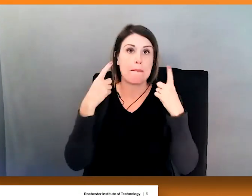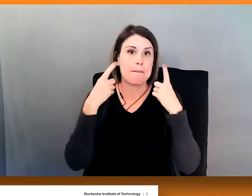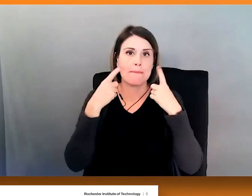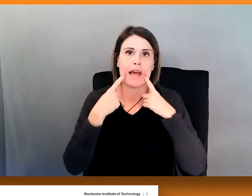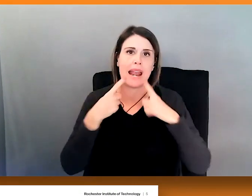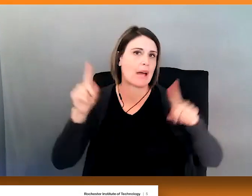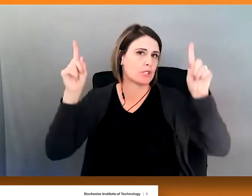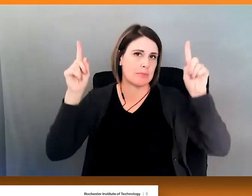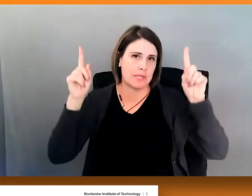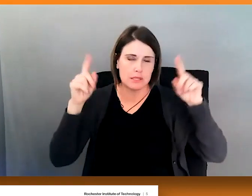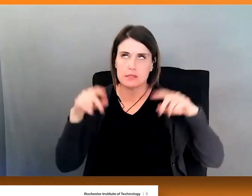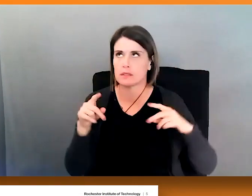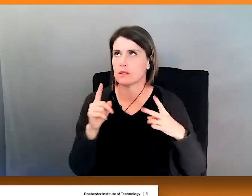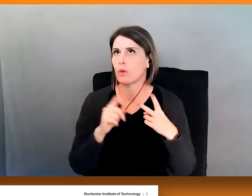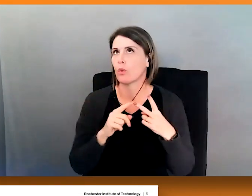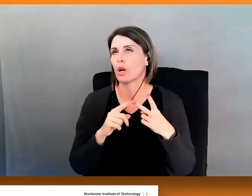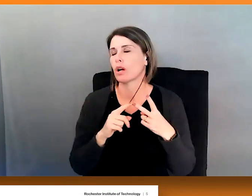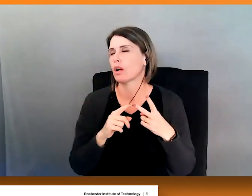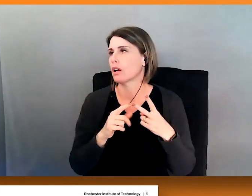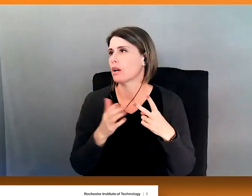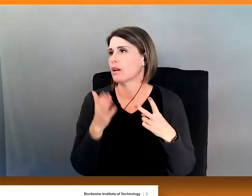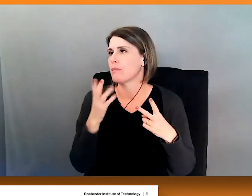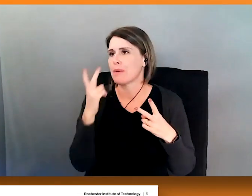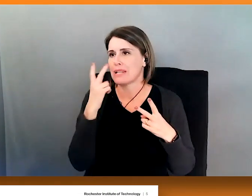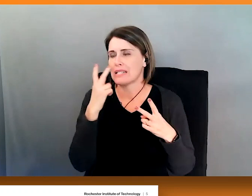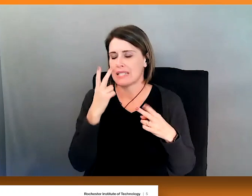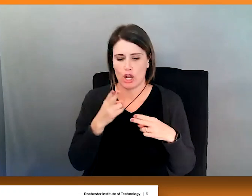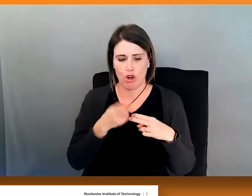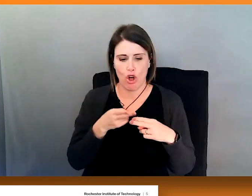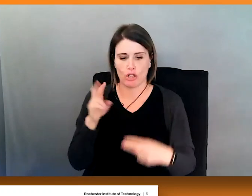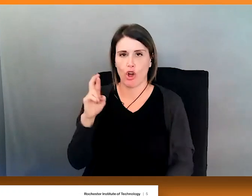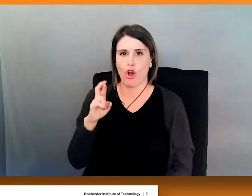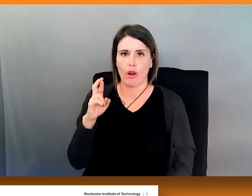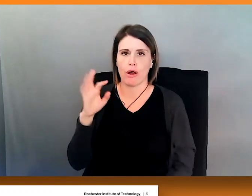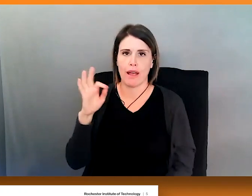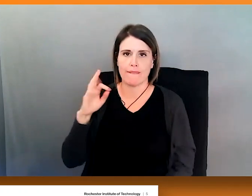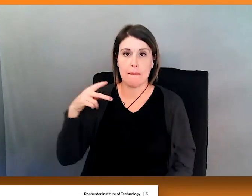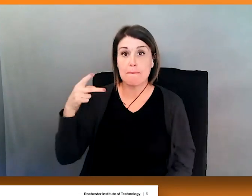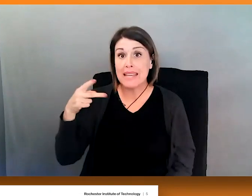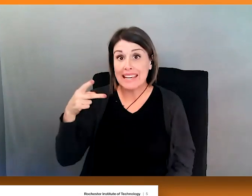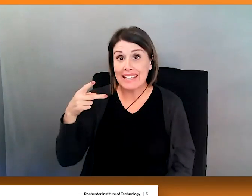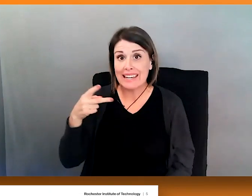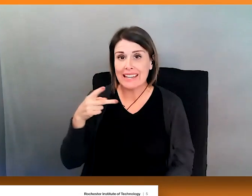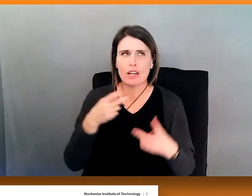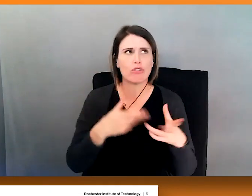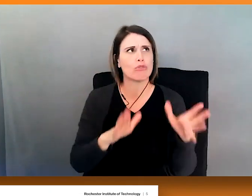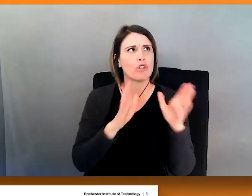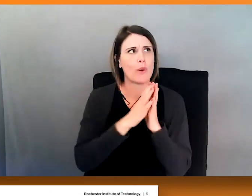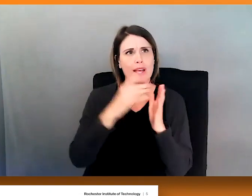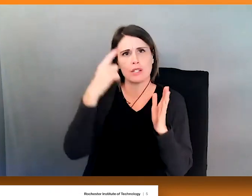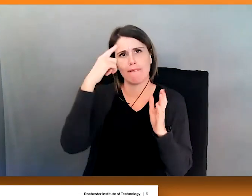or you might see an RFP request,